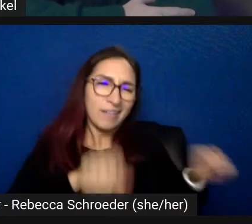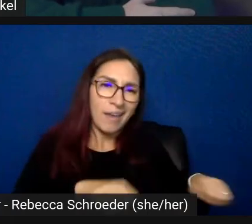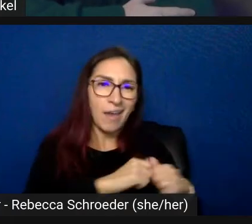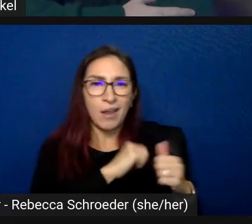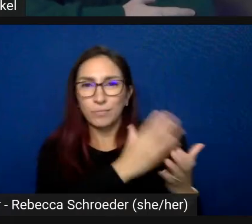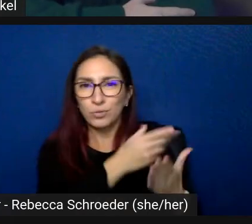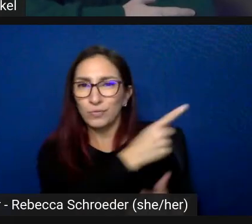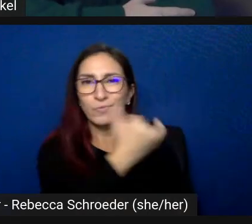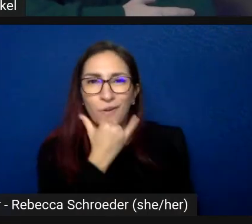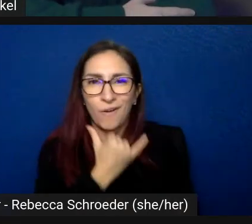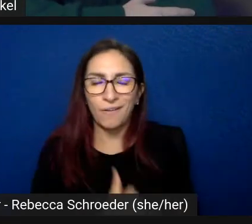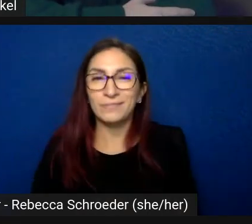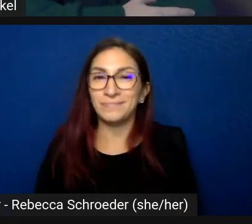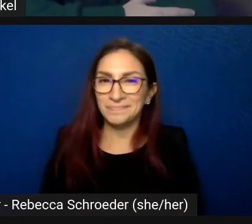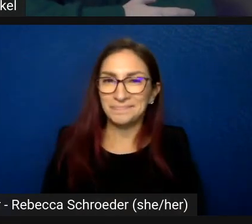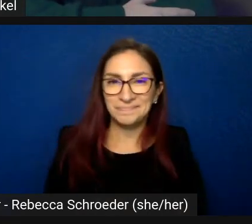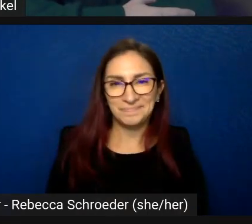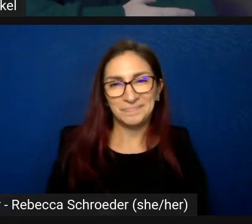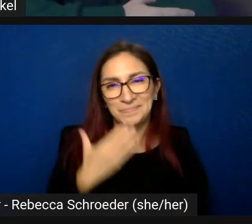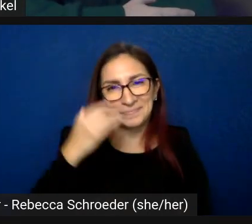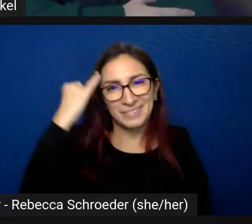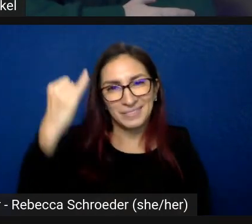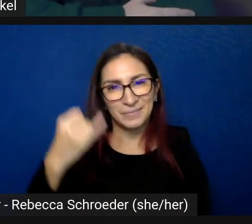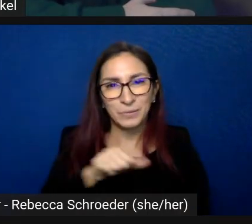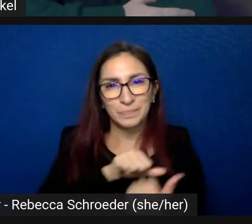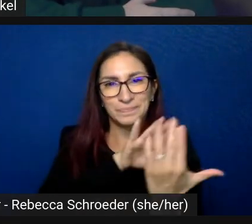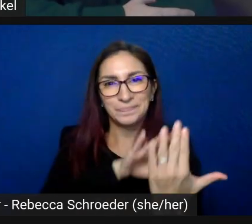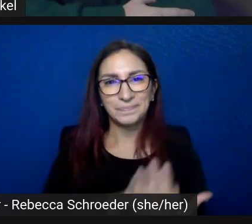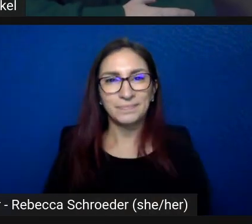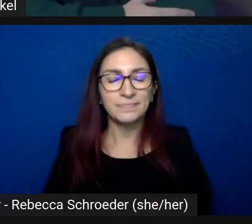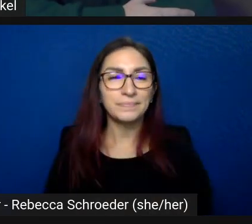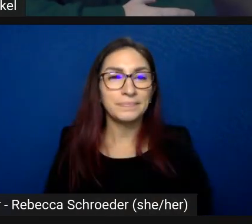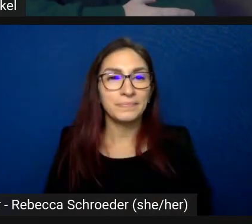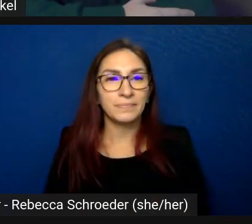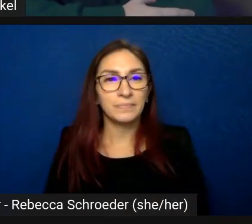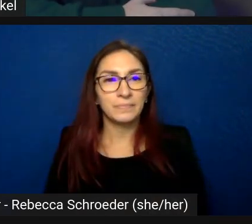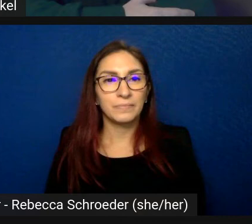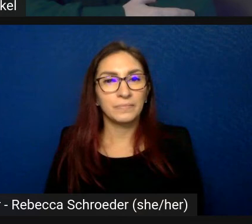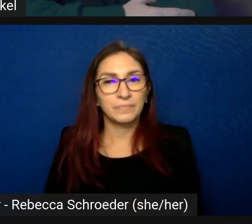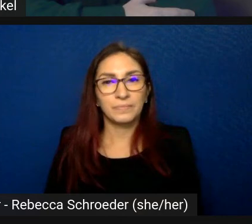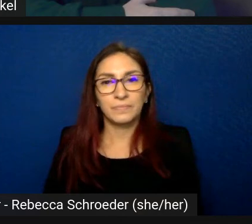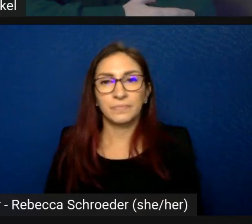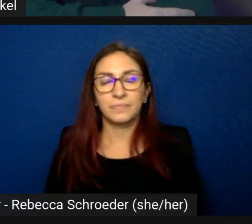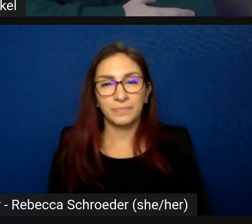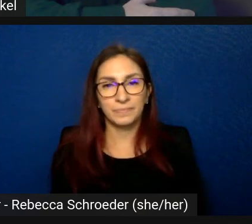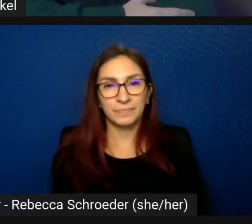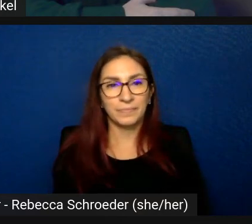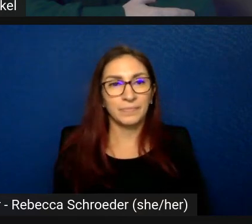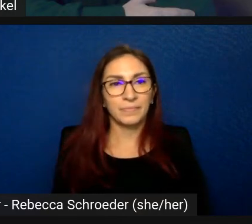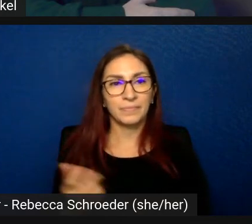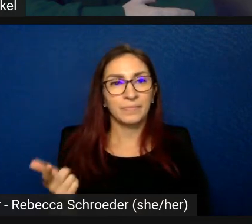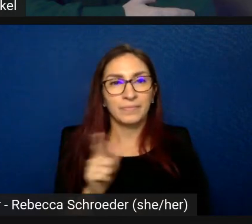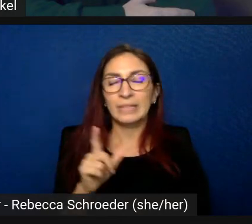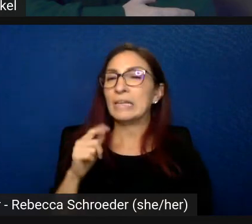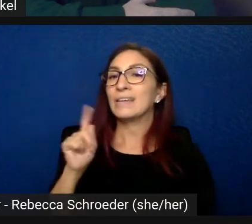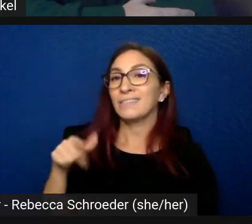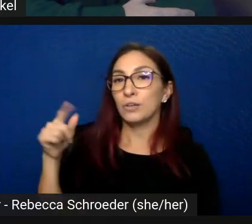I love it. This is another question that came in. It feels a lot to me that custom blocks are really the future